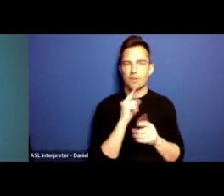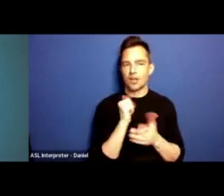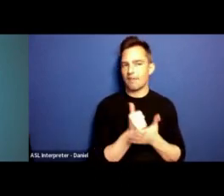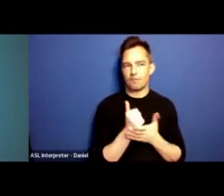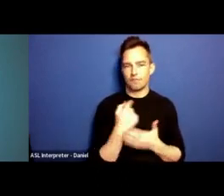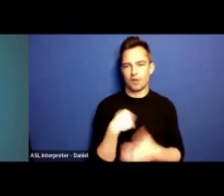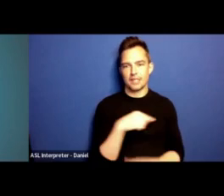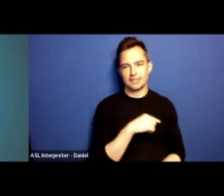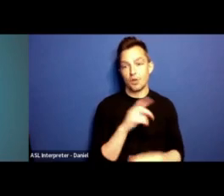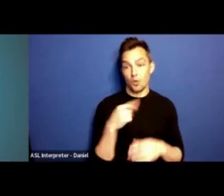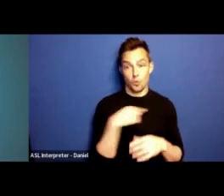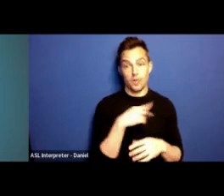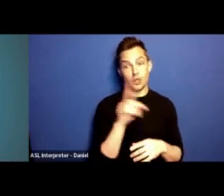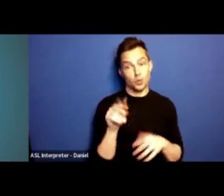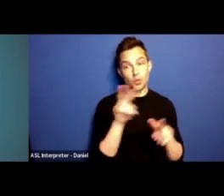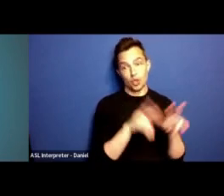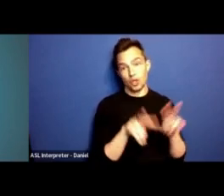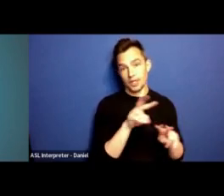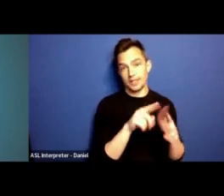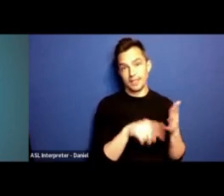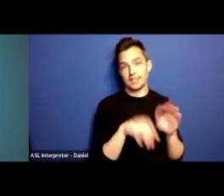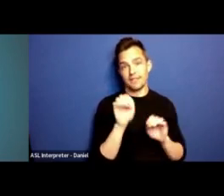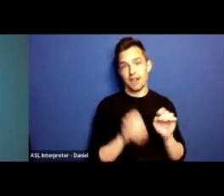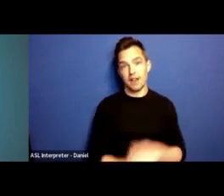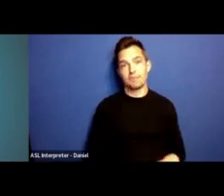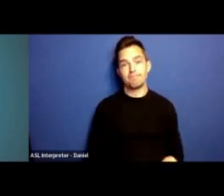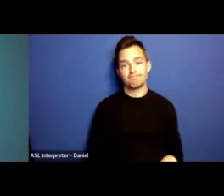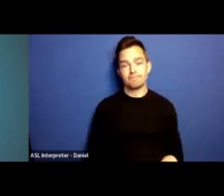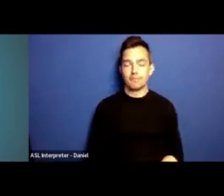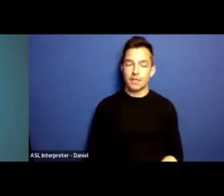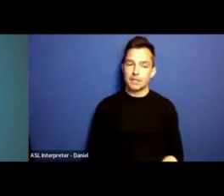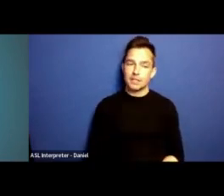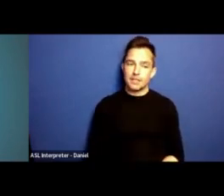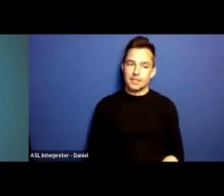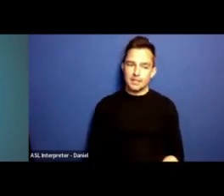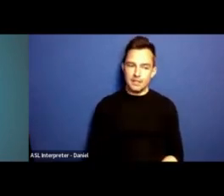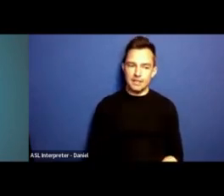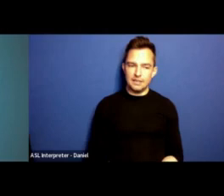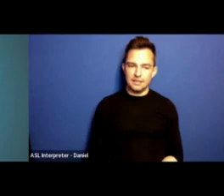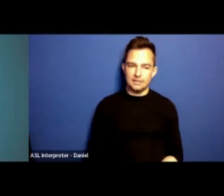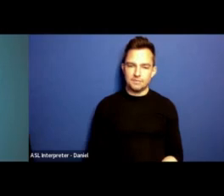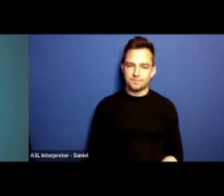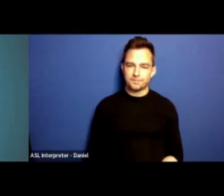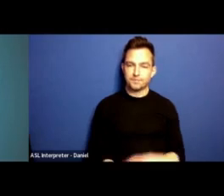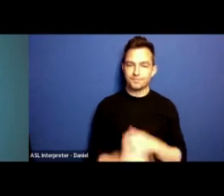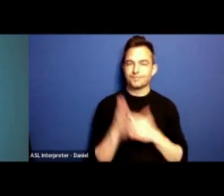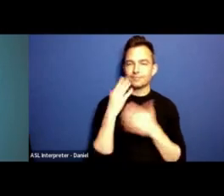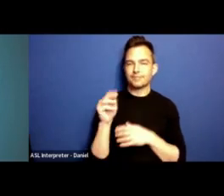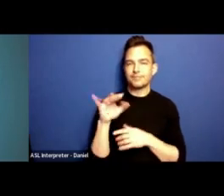we do look at them. Any I want to thank Maria Judy, for leading